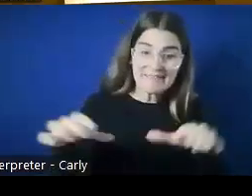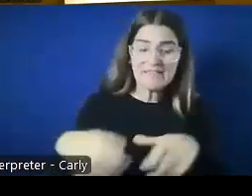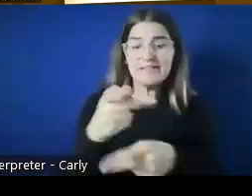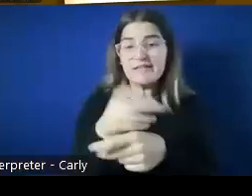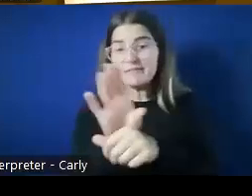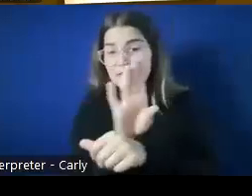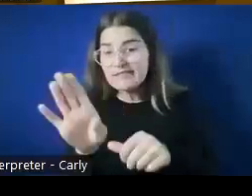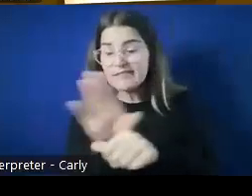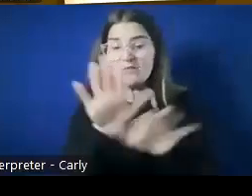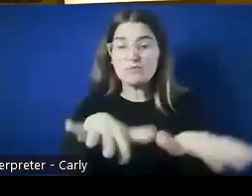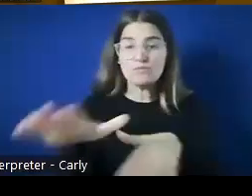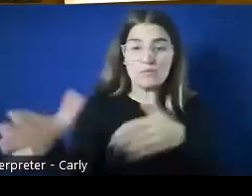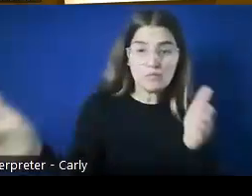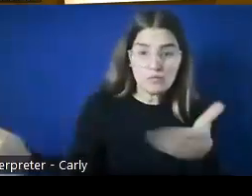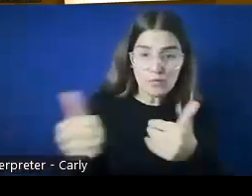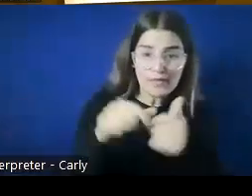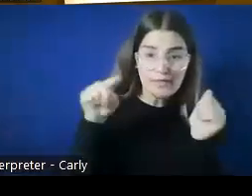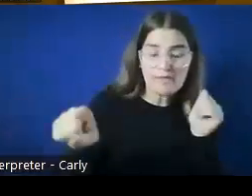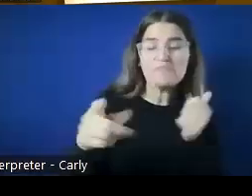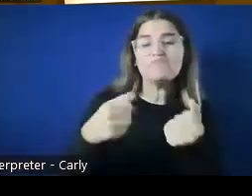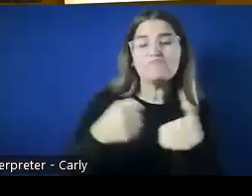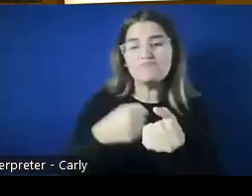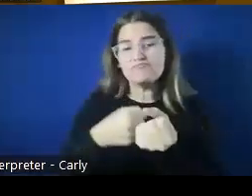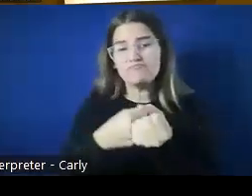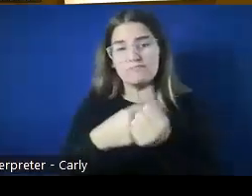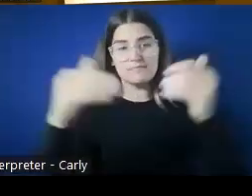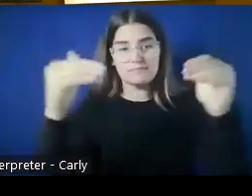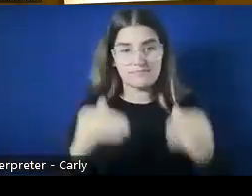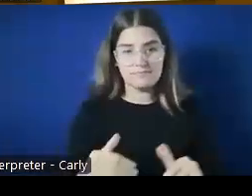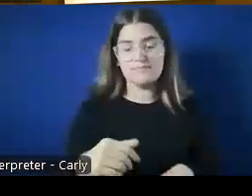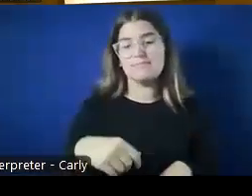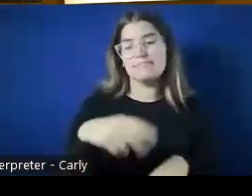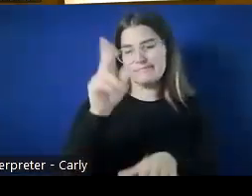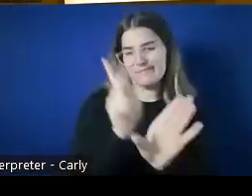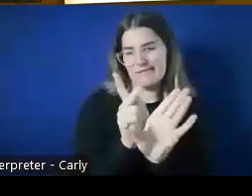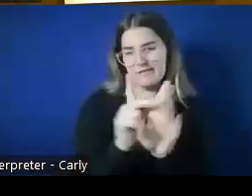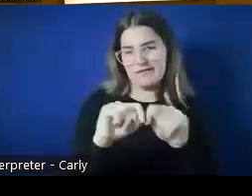relaxation room and then um we also have our psychiatric team memb so our psychiatrist